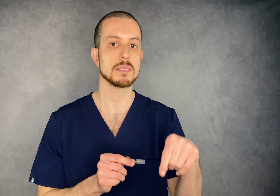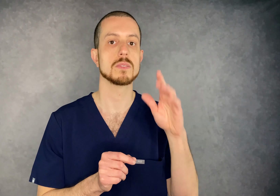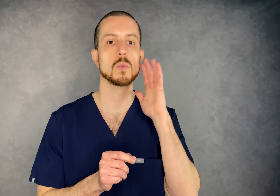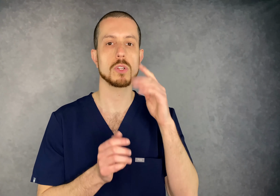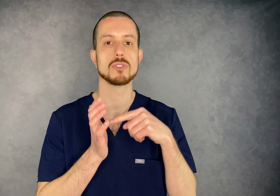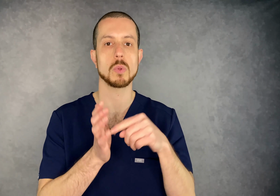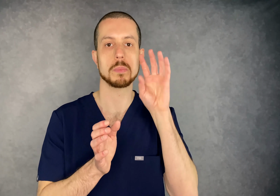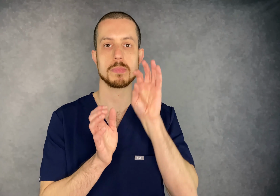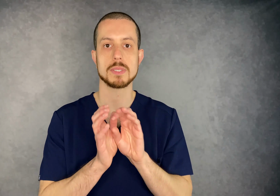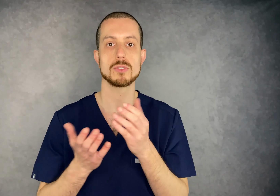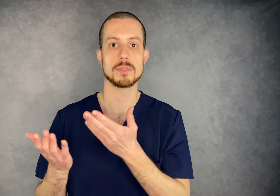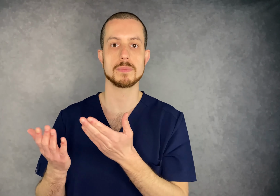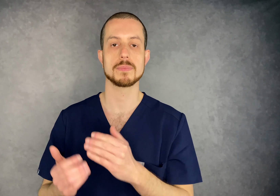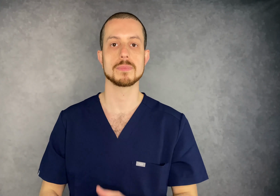I'm going to show you a picture: